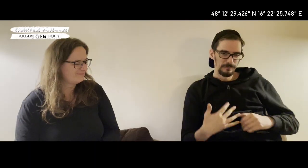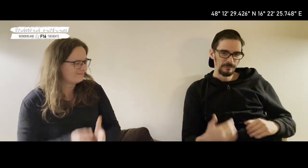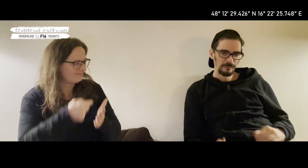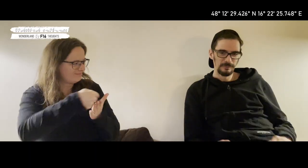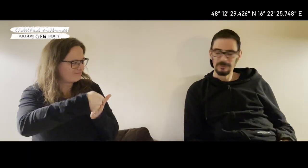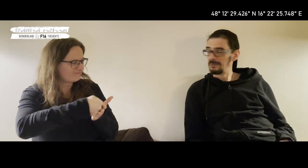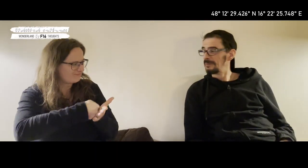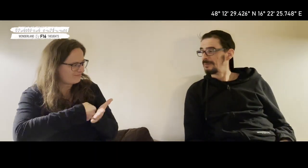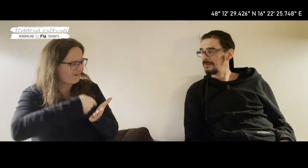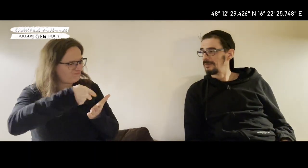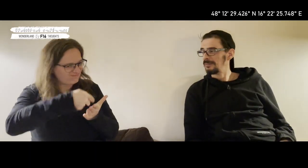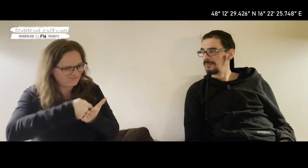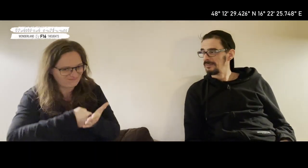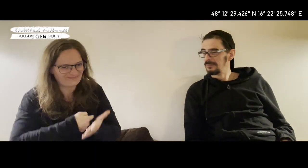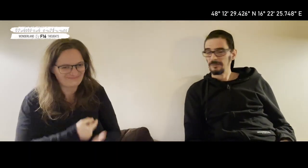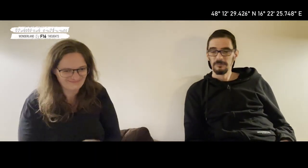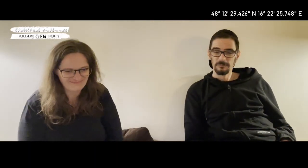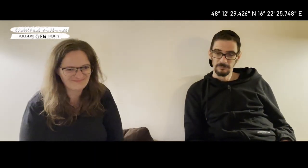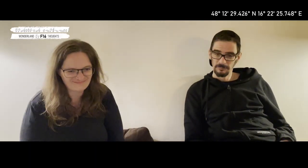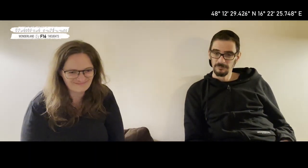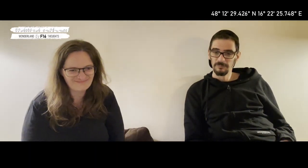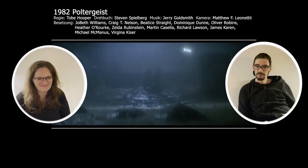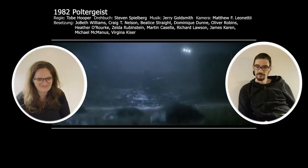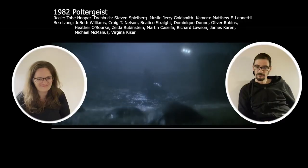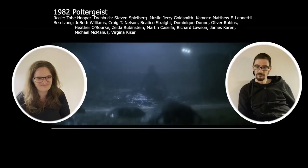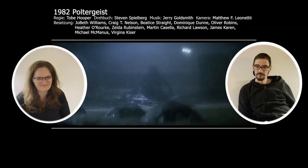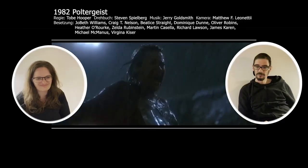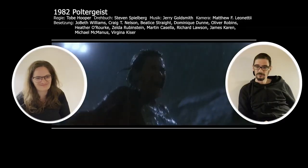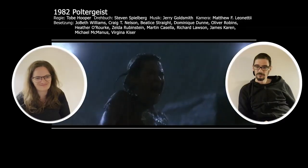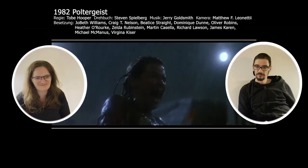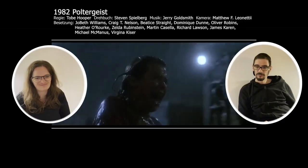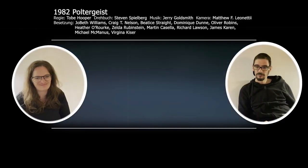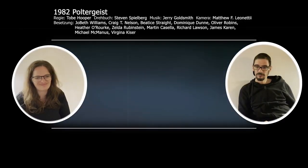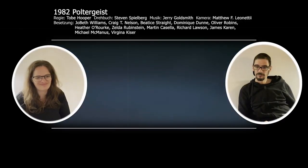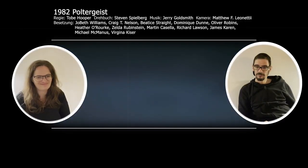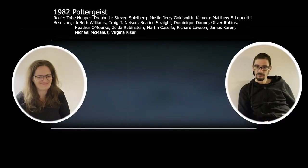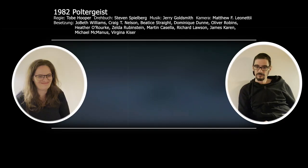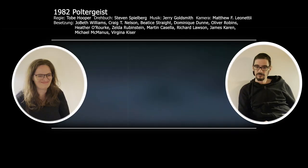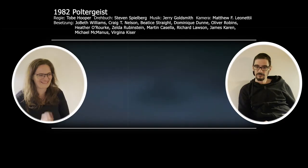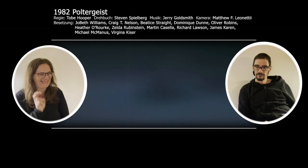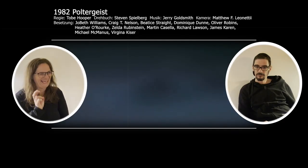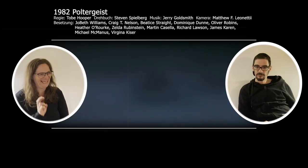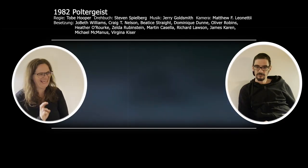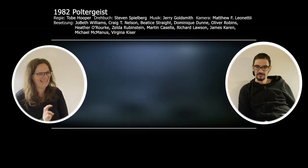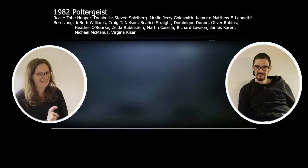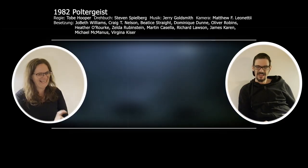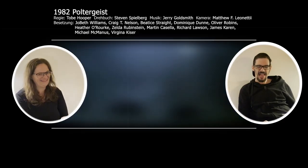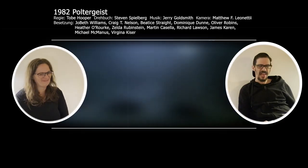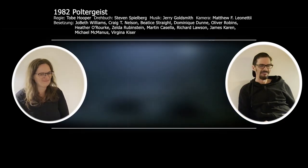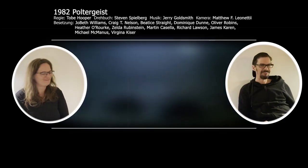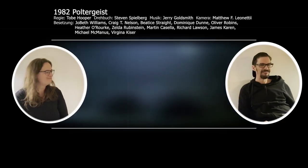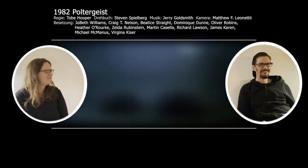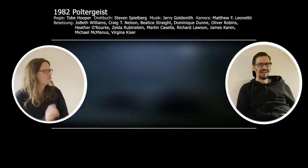How exhausting it is and when you slide back down to the beginning. A slide with a smile.